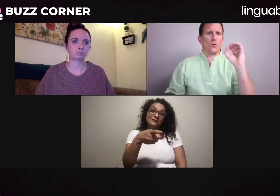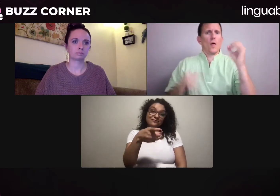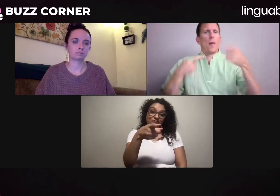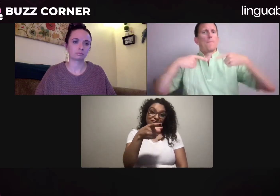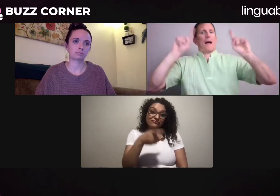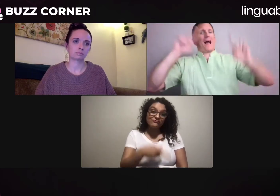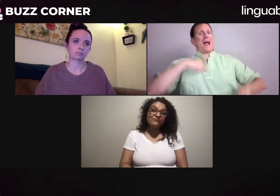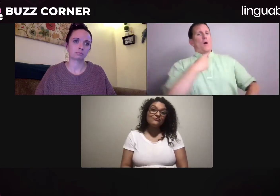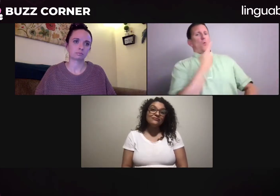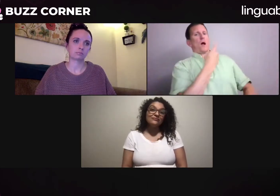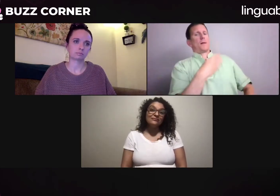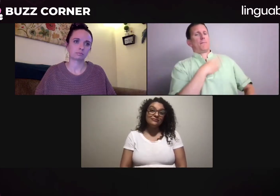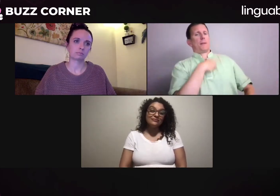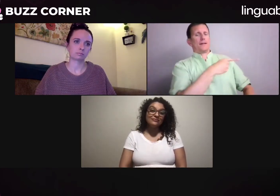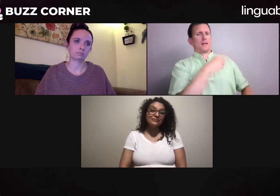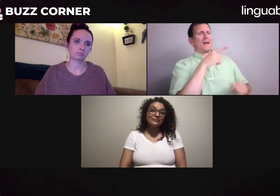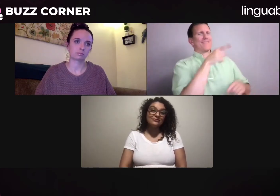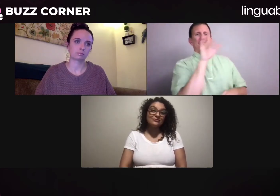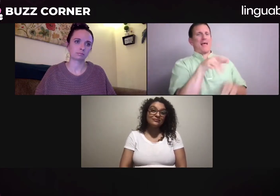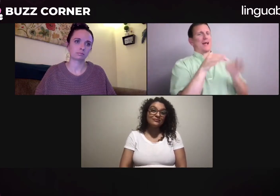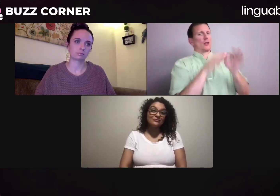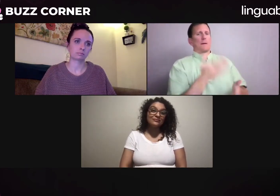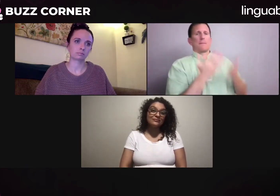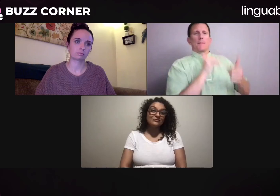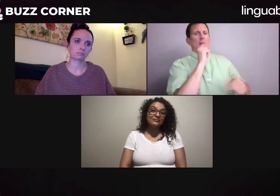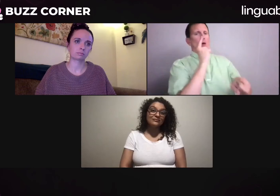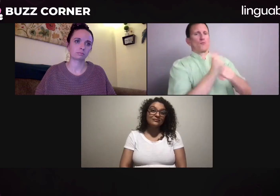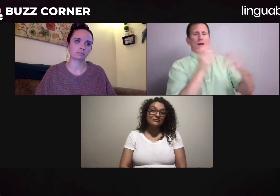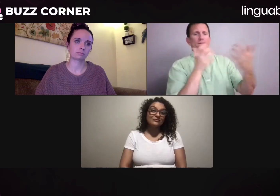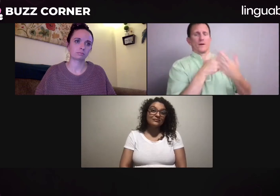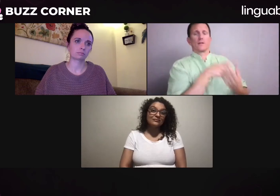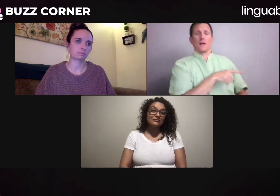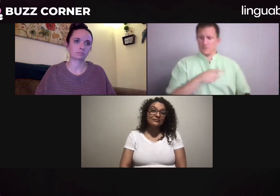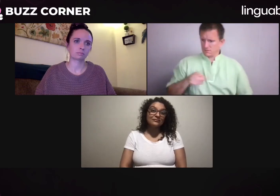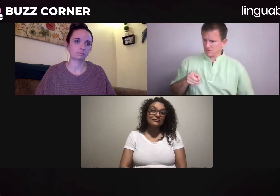And so maybe I'm finally the one who speaks up and says, Hey, this interpreter might not be the best fit,